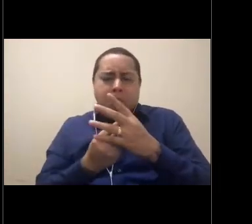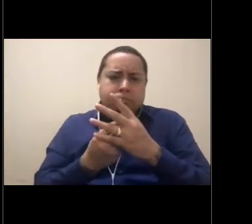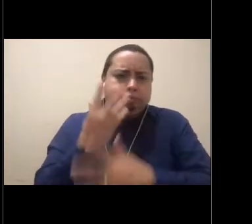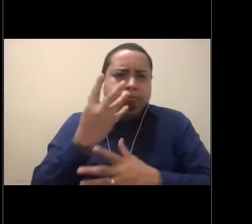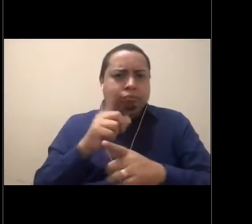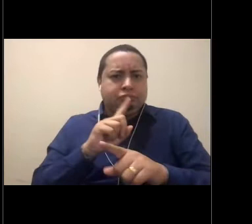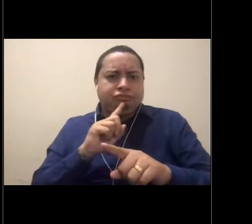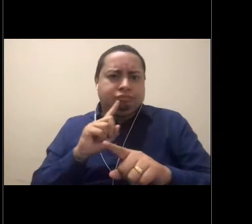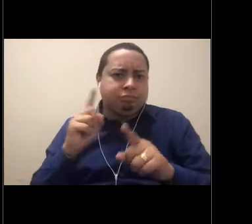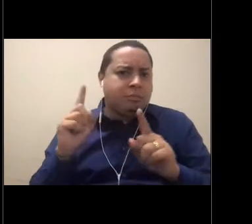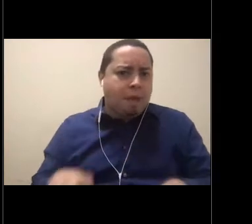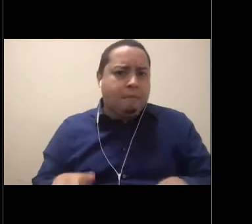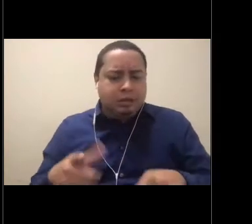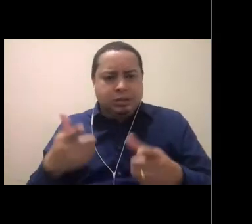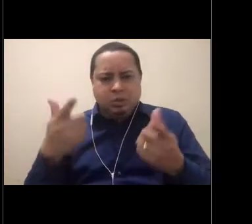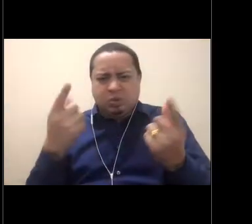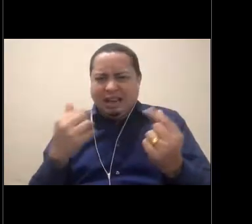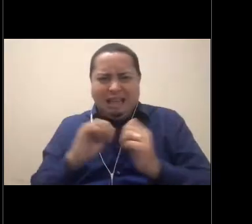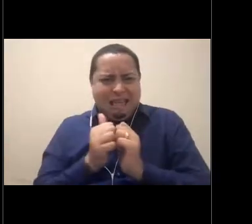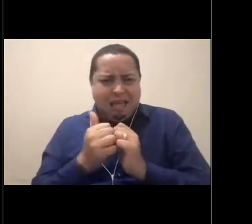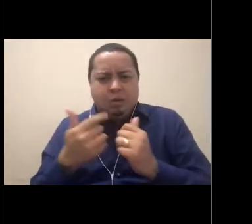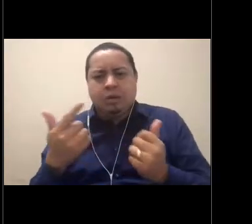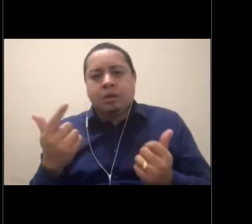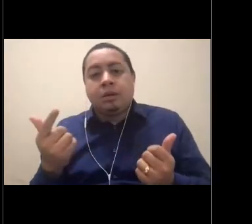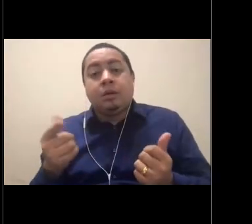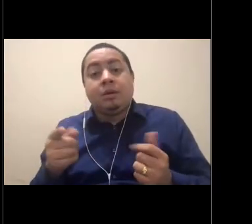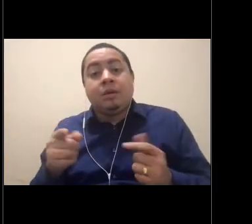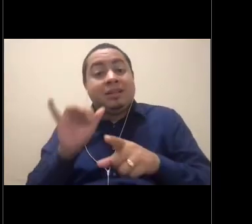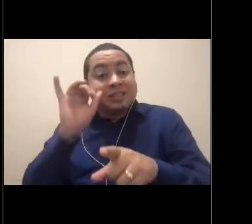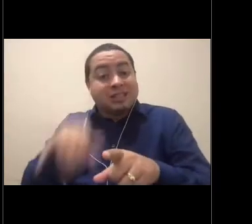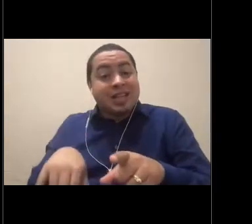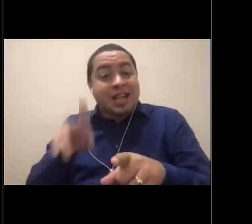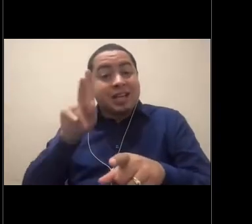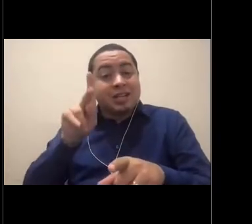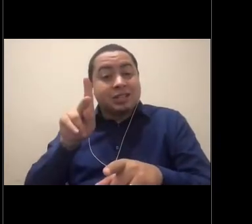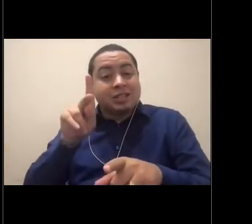That was Kilauea volcano that had the lava fountain at the beginning of the video.